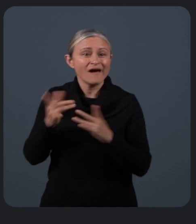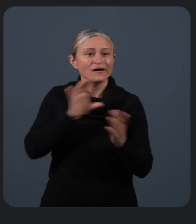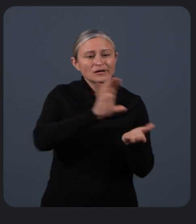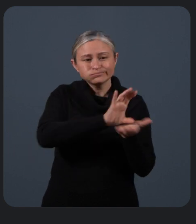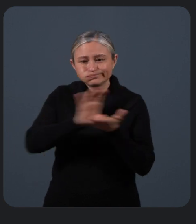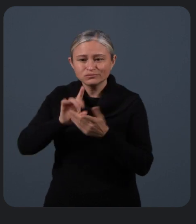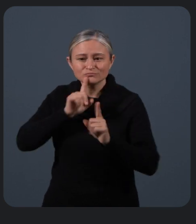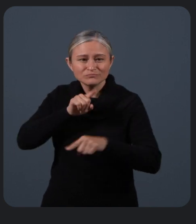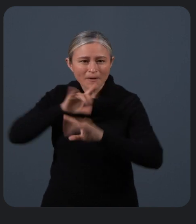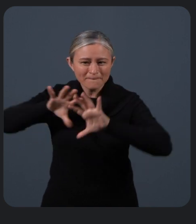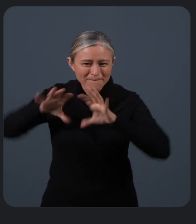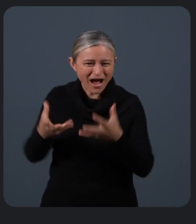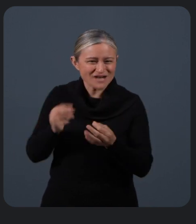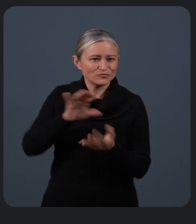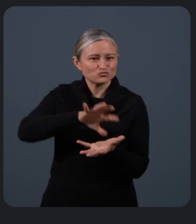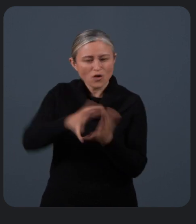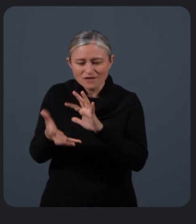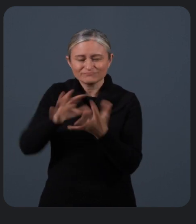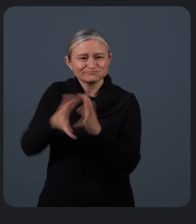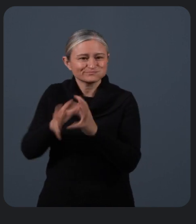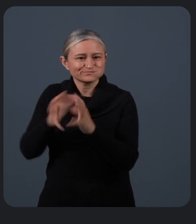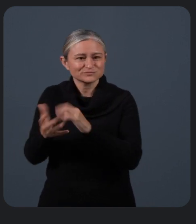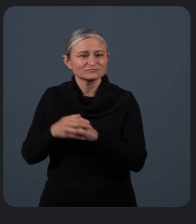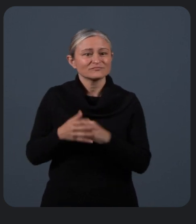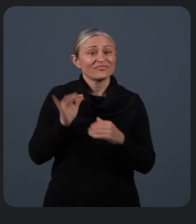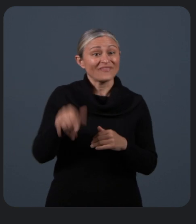This is why, today, we're announcing Cloud Run jobs.